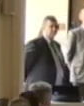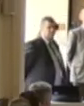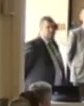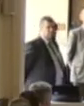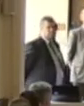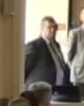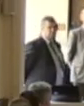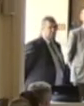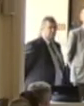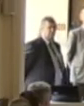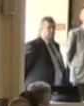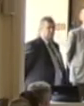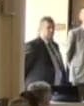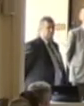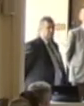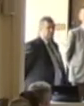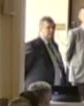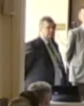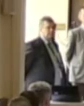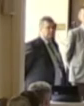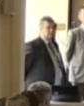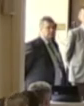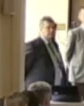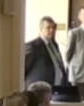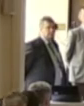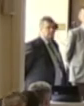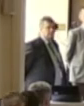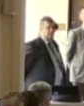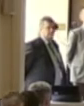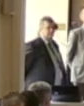interest in the union movement for example in other corporate carriers work